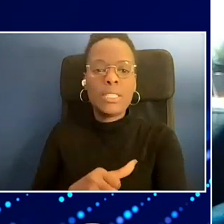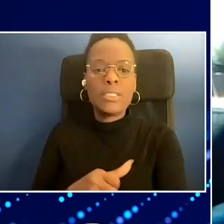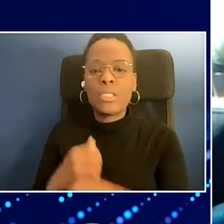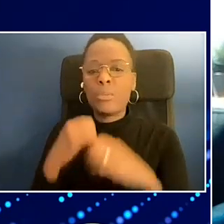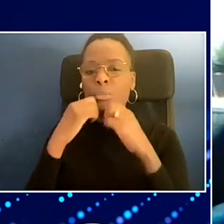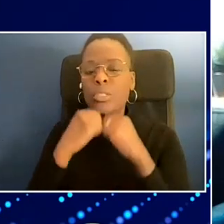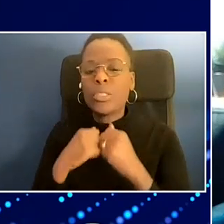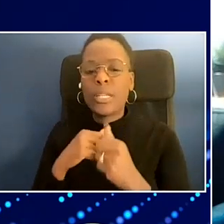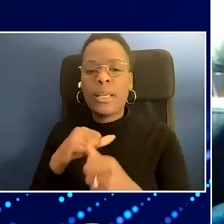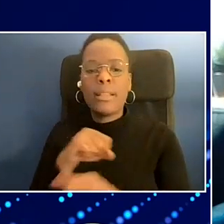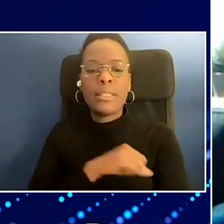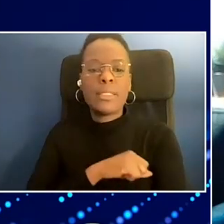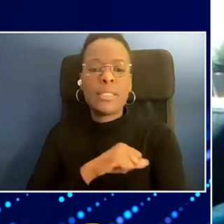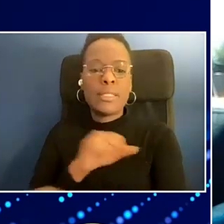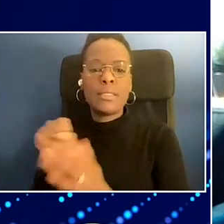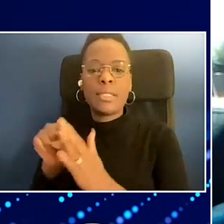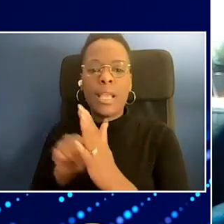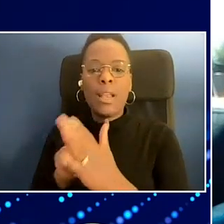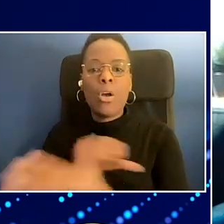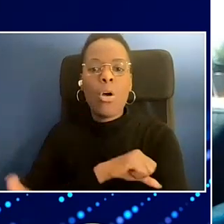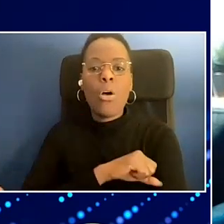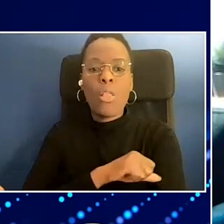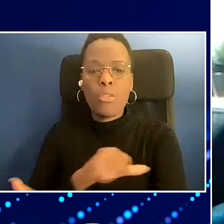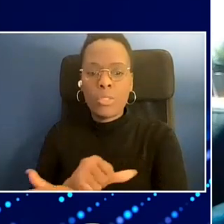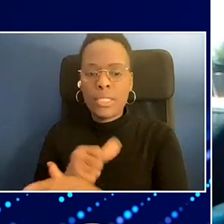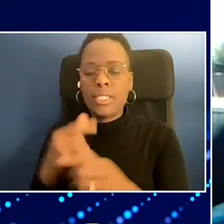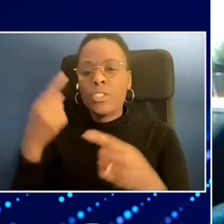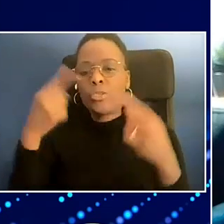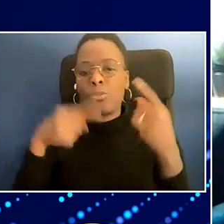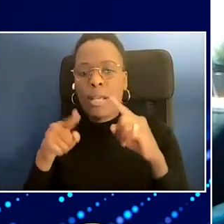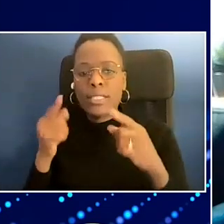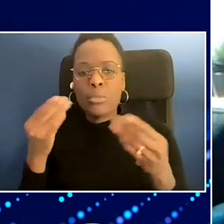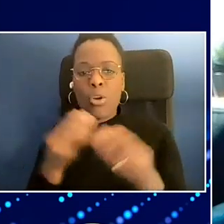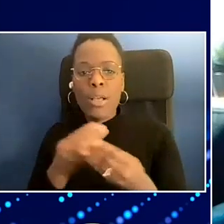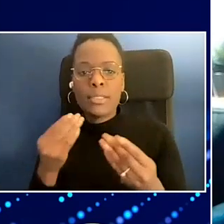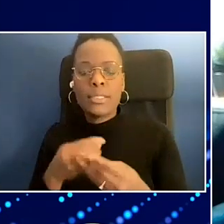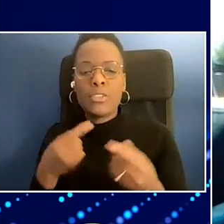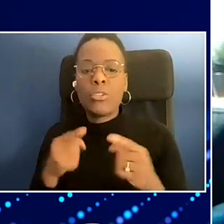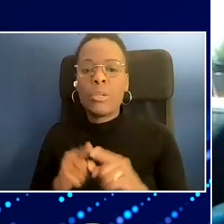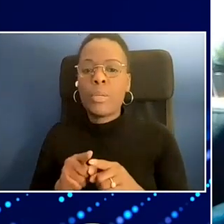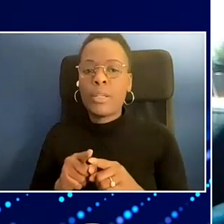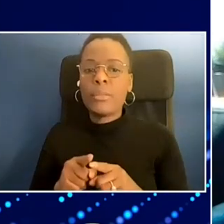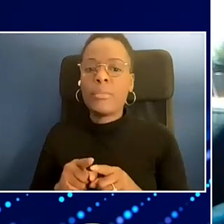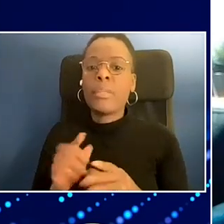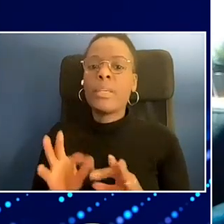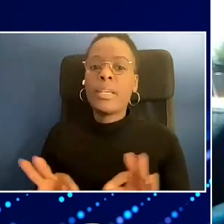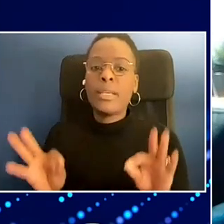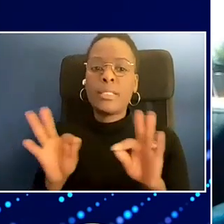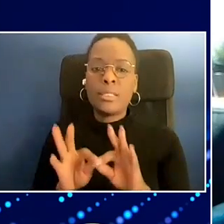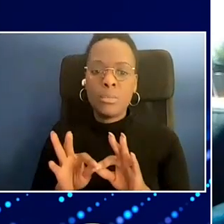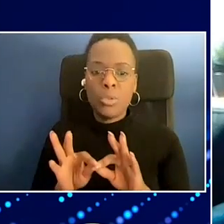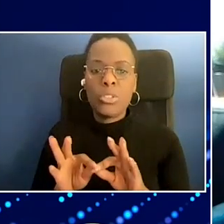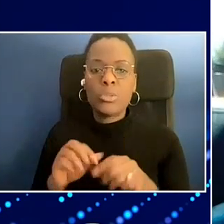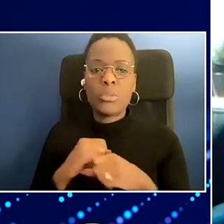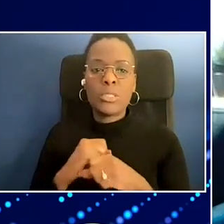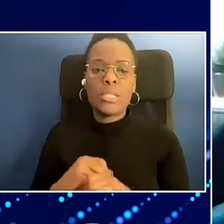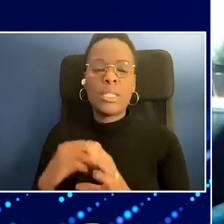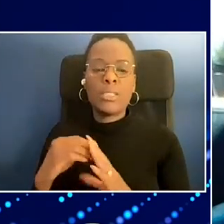We, of course, agree that we must protect our students and appropriately regulate distance learning. However, SARA member institutions must